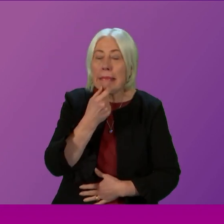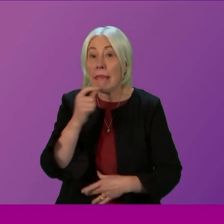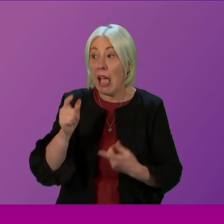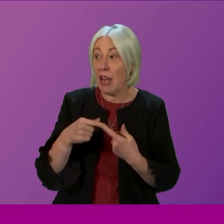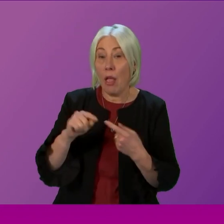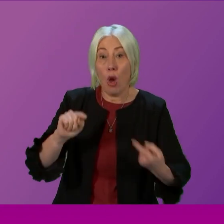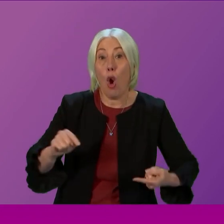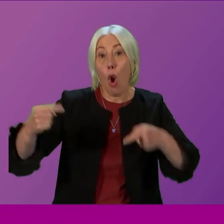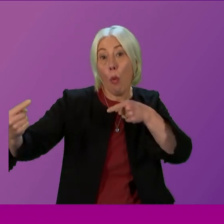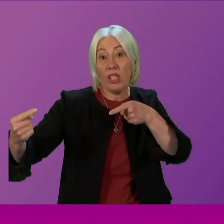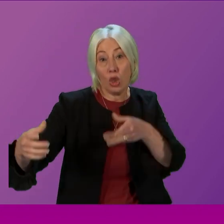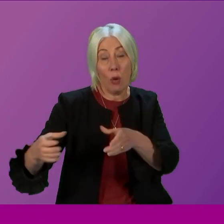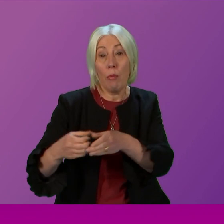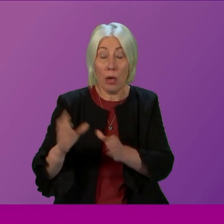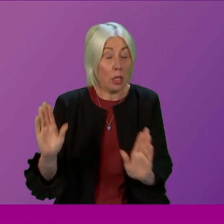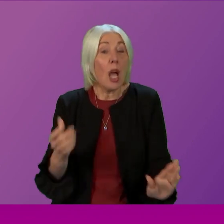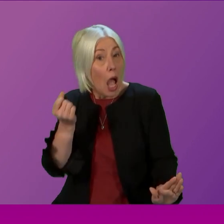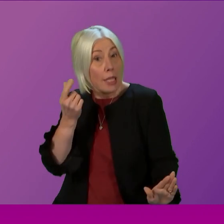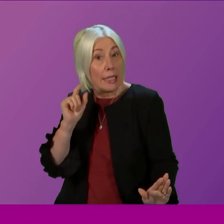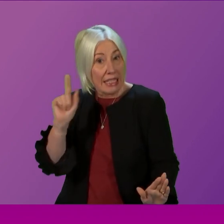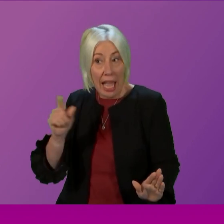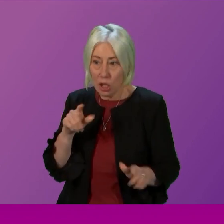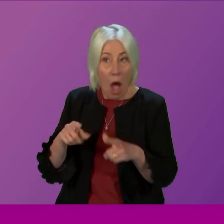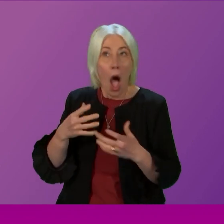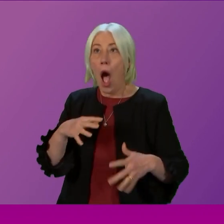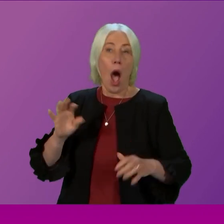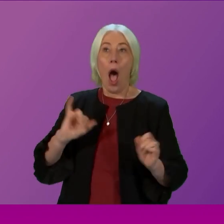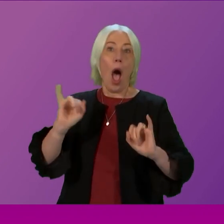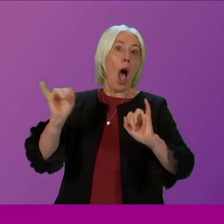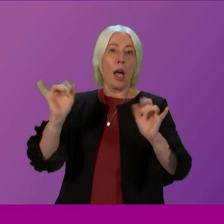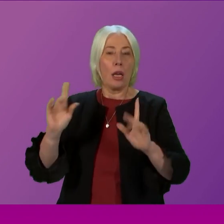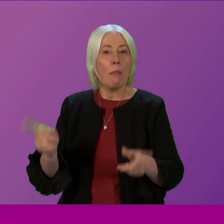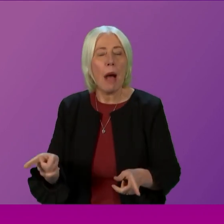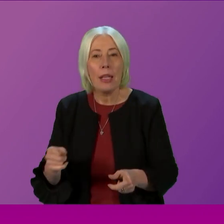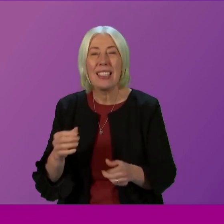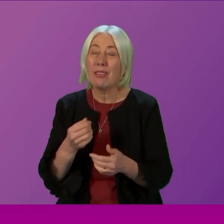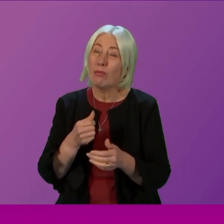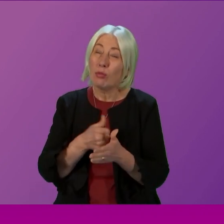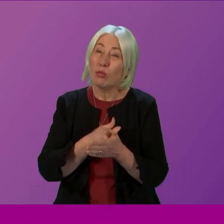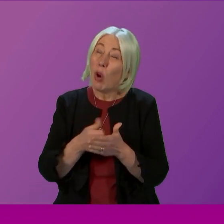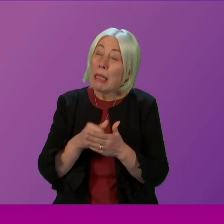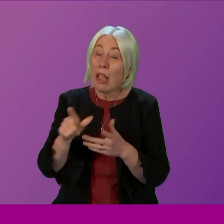quite understandably, make hay with that. Very often, those proposals do not proceed.